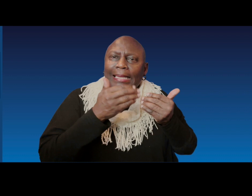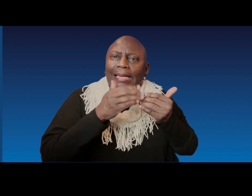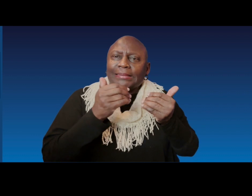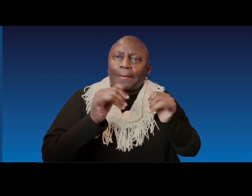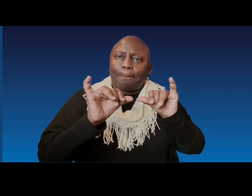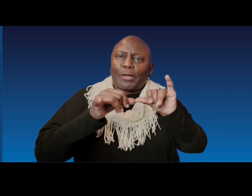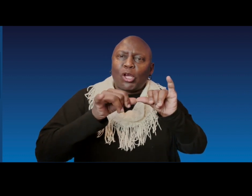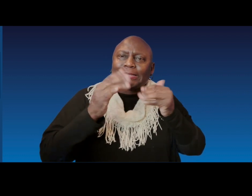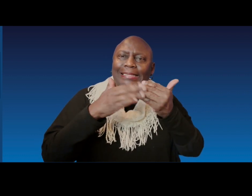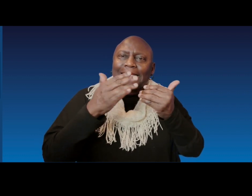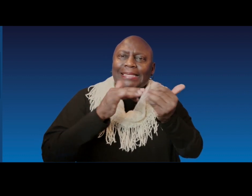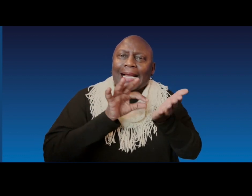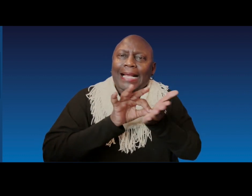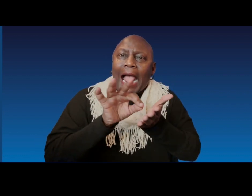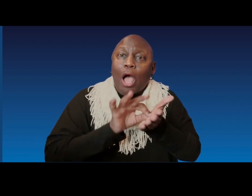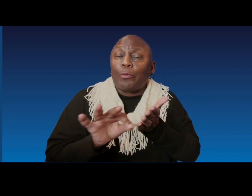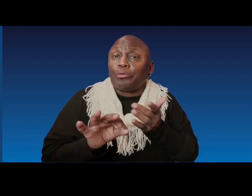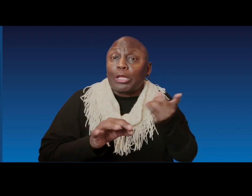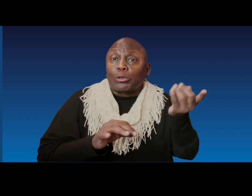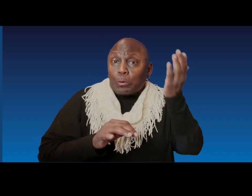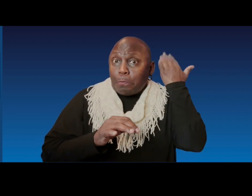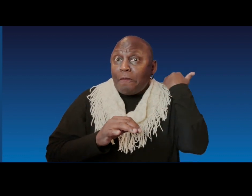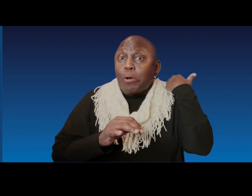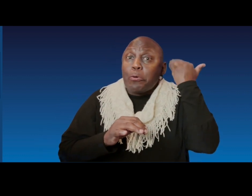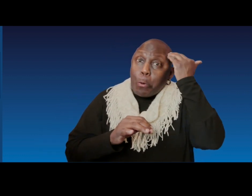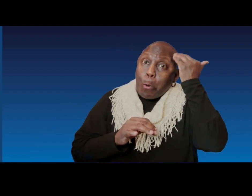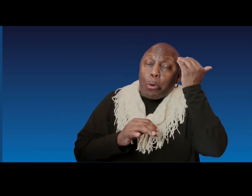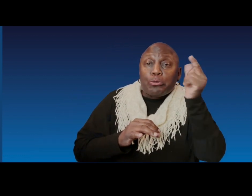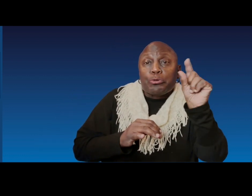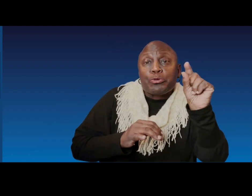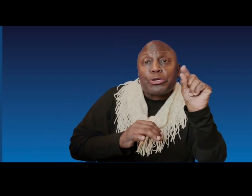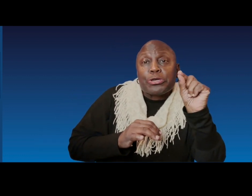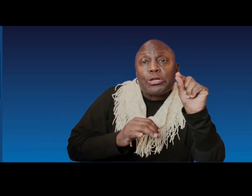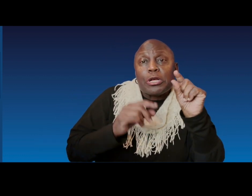Using that system is easy because it's easier to measure and track.